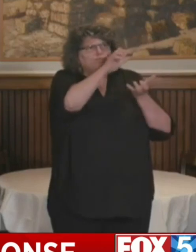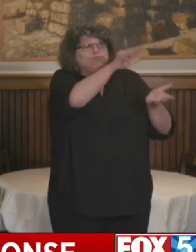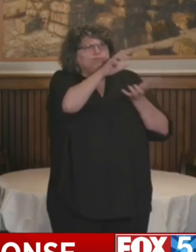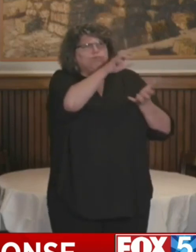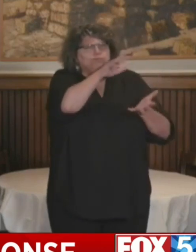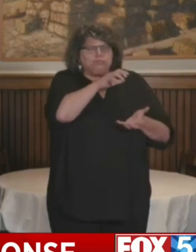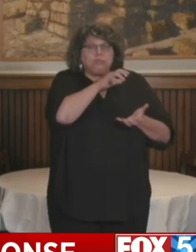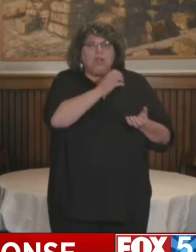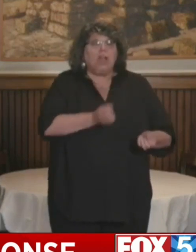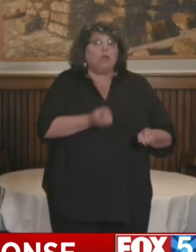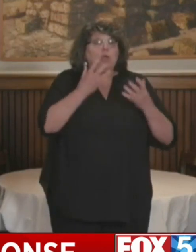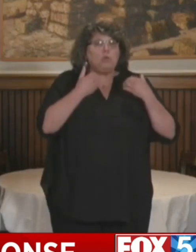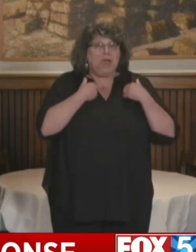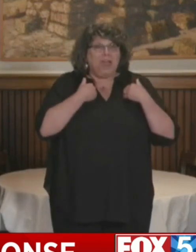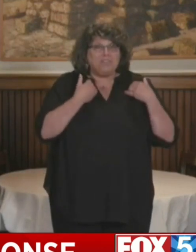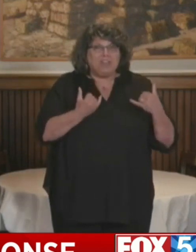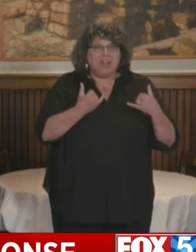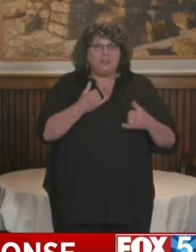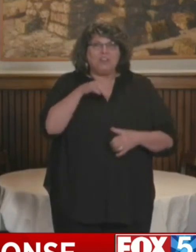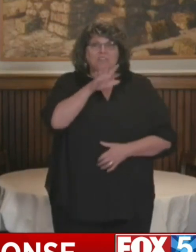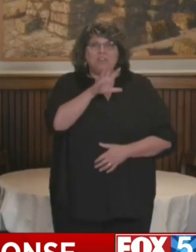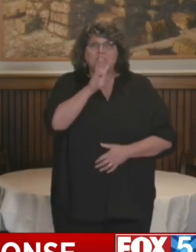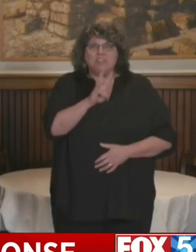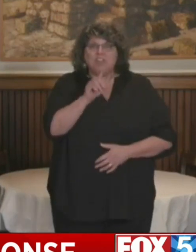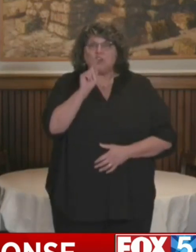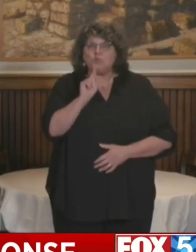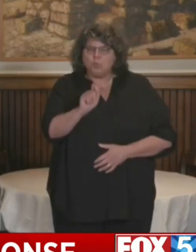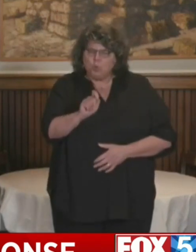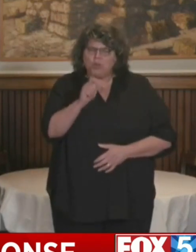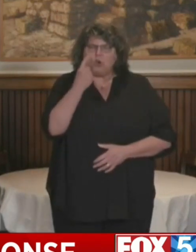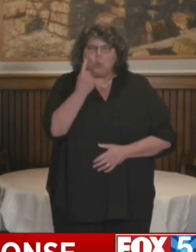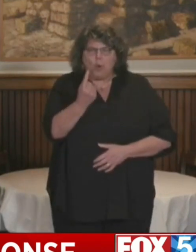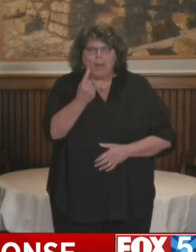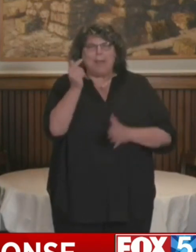CARE WORKERS AND THE DEPARTMENT OF EDUCATION, MORE